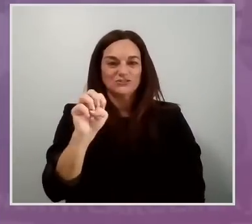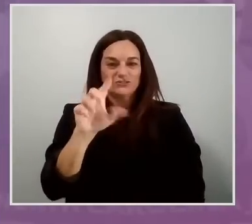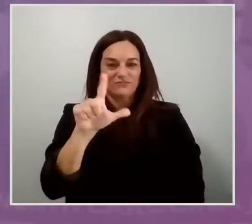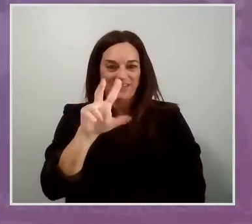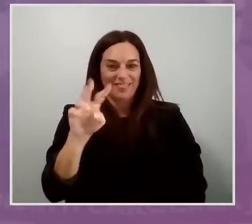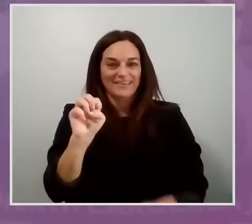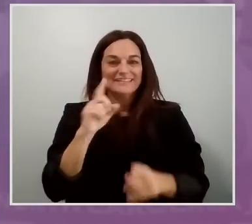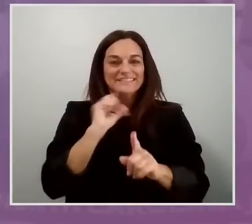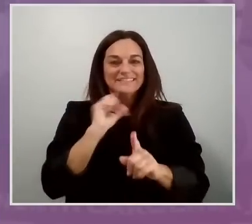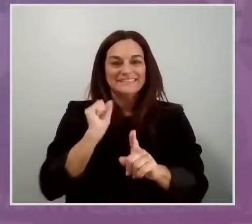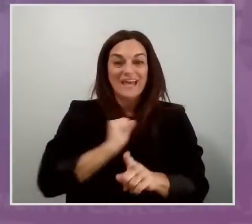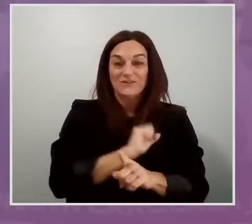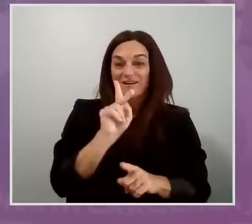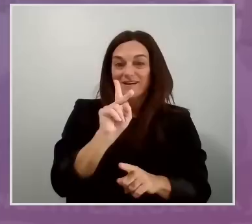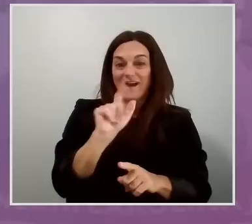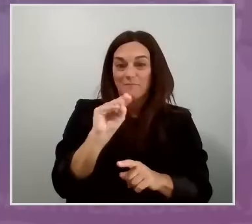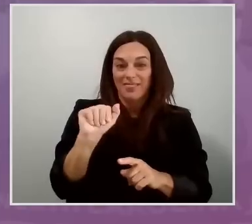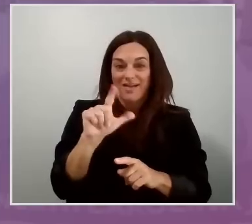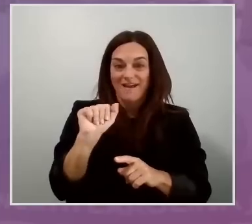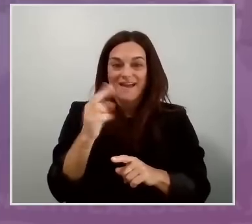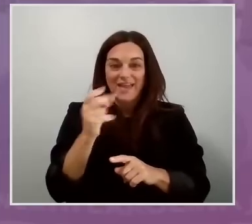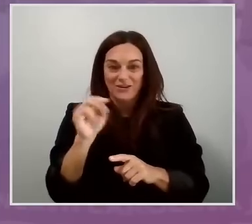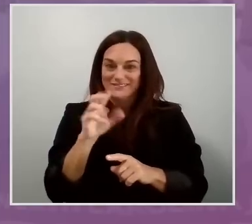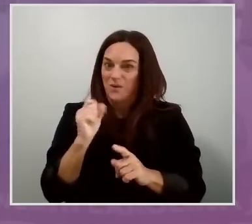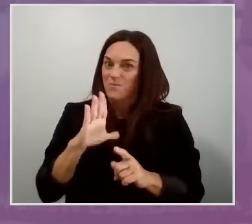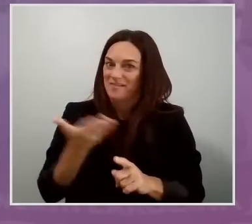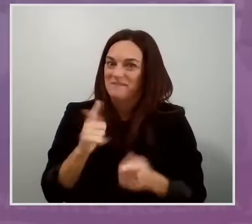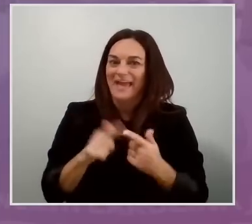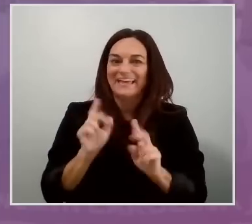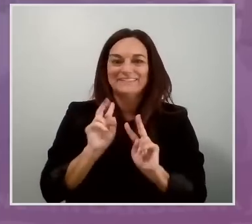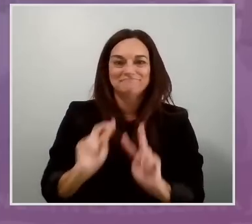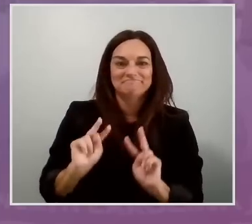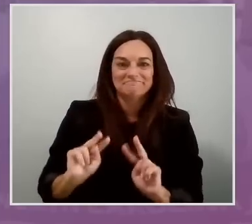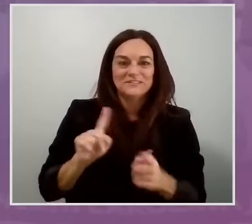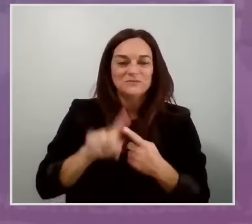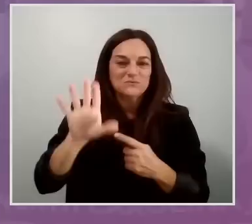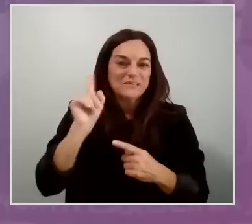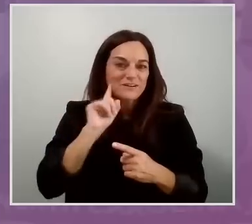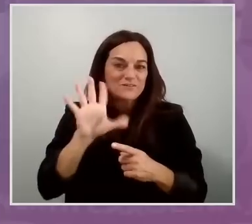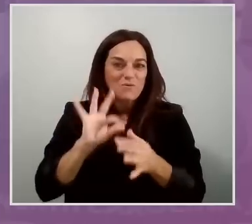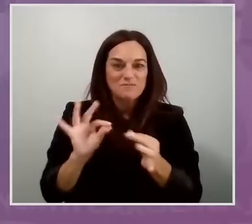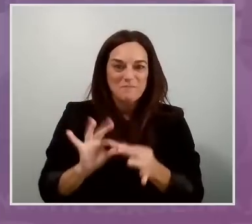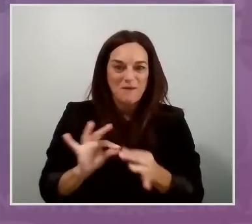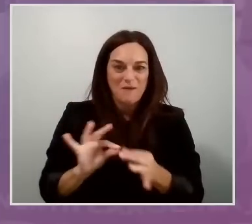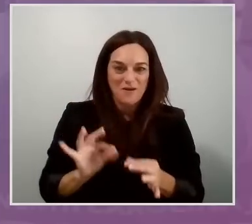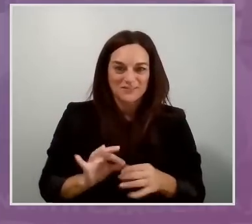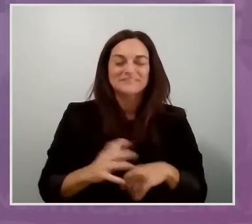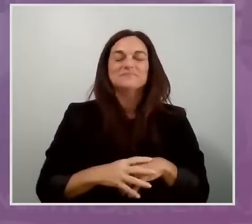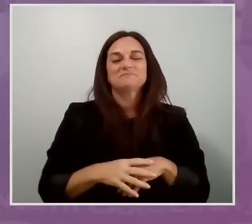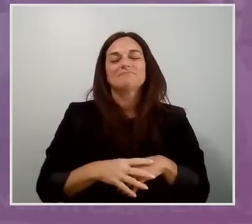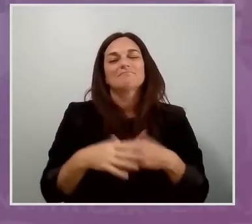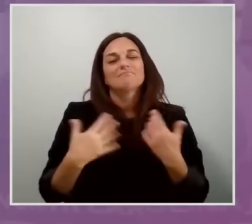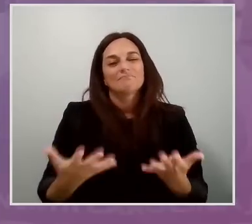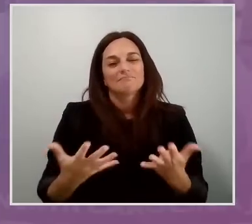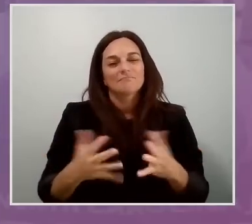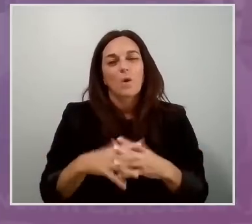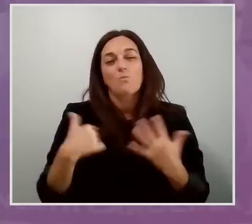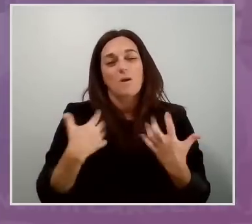VICE PRESIDENT OF THE UNITED STATES OF AMERICA TO ASHVILLE. SENATOR KAMALA HARRIS. WELCOME.